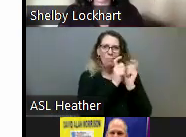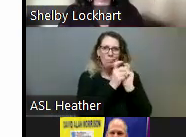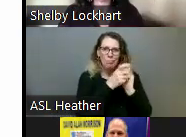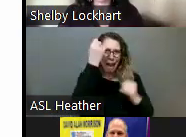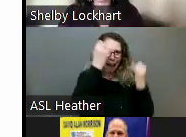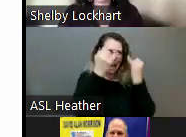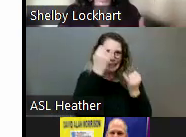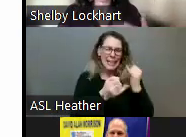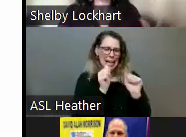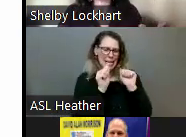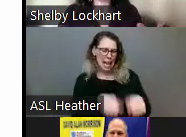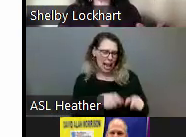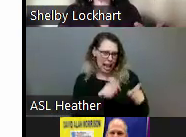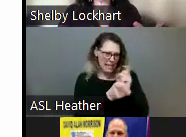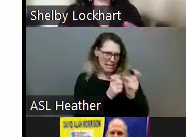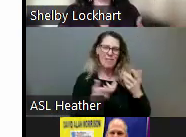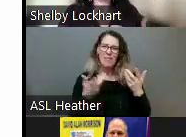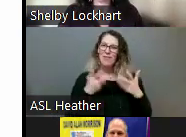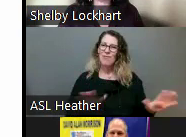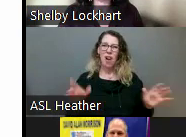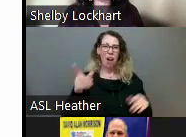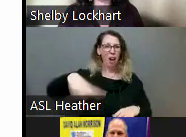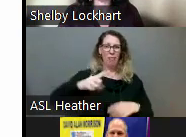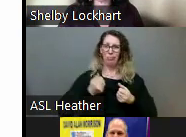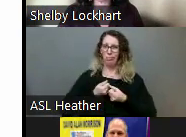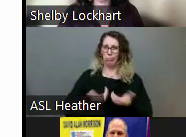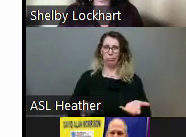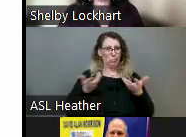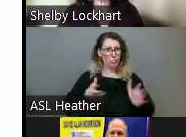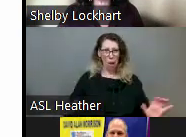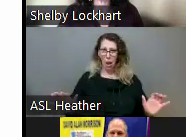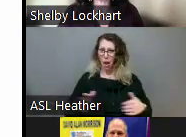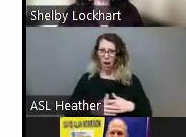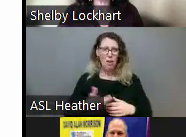manageable. You don't want to burn your staff out right out the shoot. So those are some of